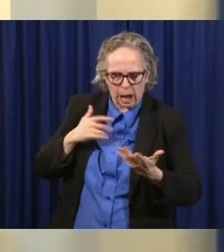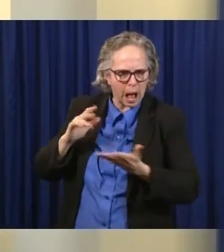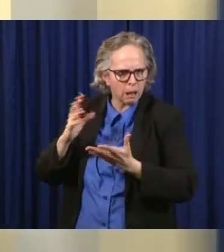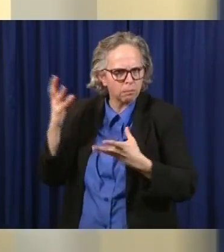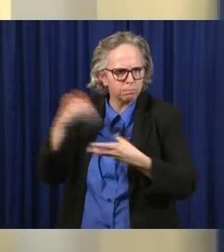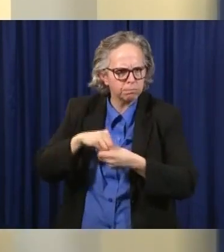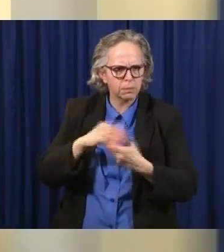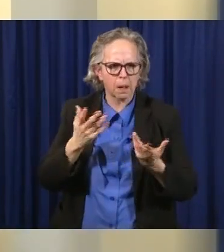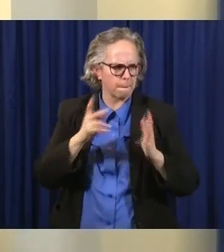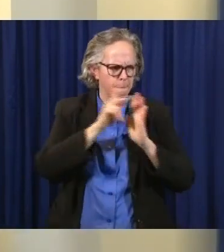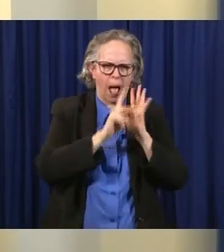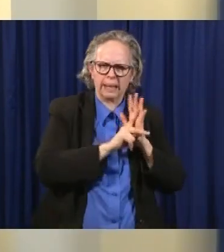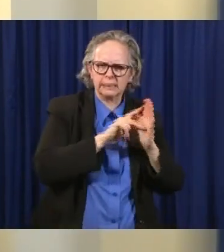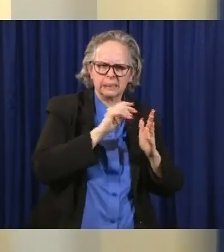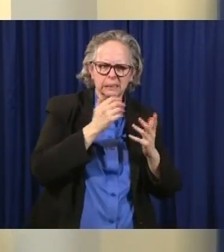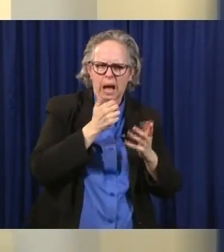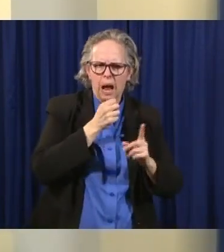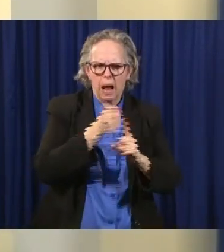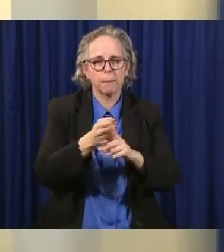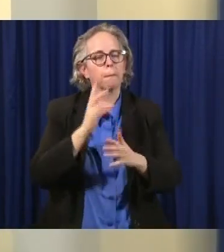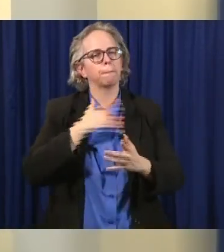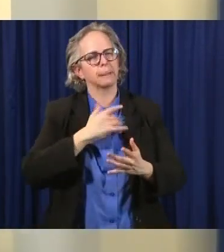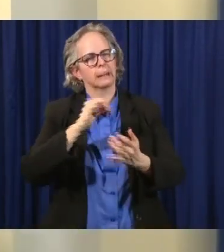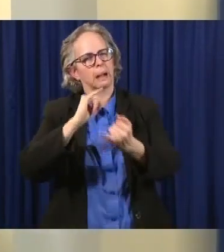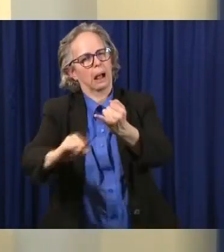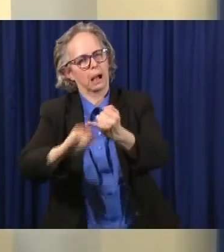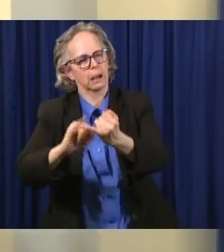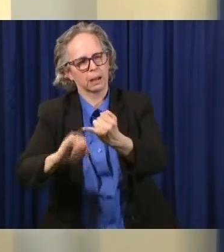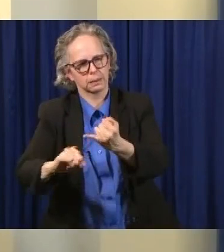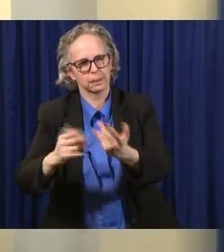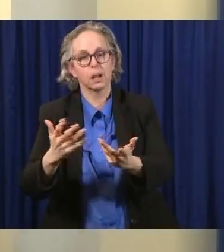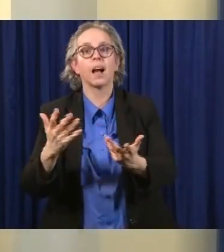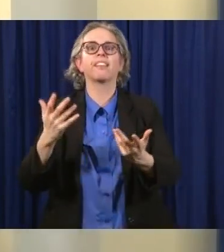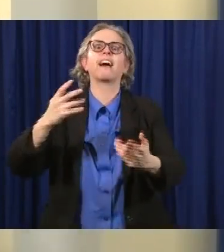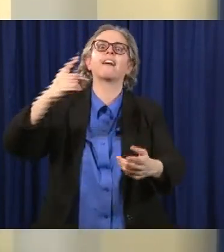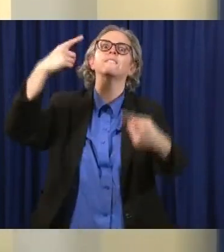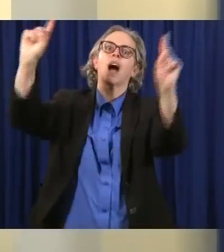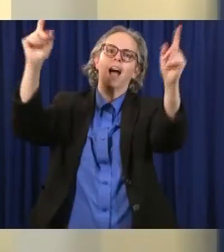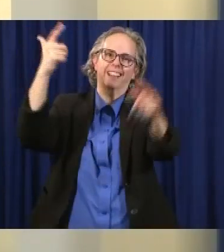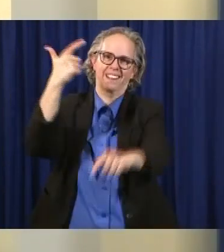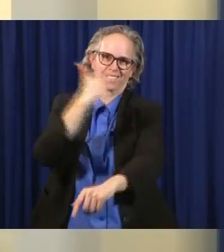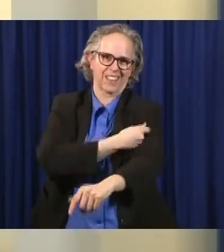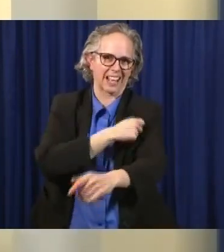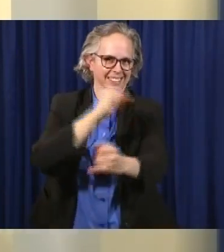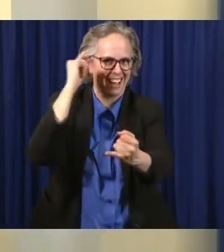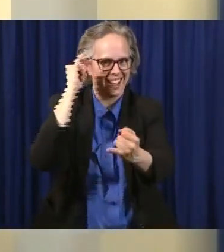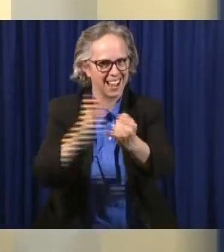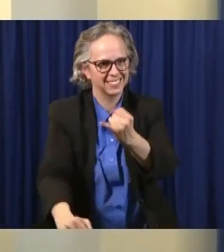DISTANCING THAT WE ARE ALL DOING AS WE OPEN BUSINESS. AND POLICIES AT THE VERY END